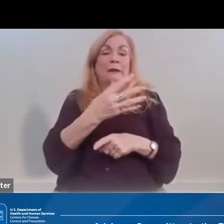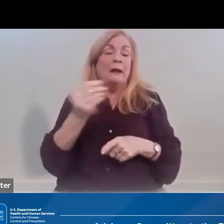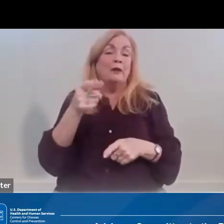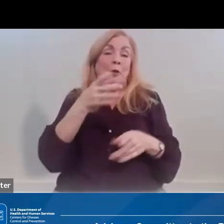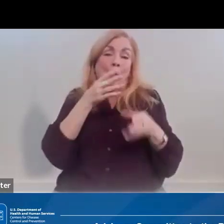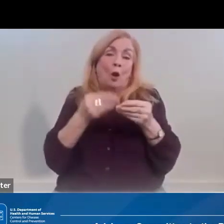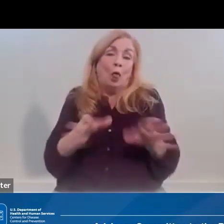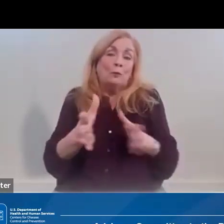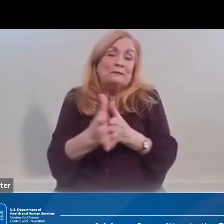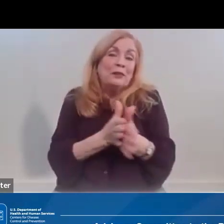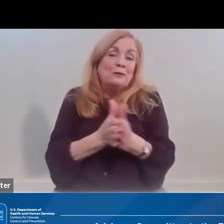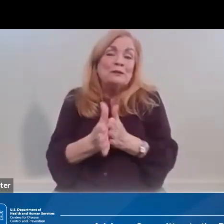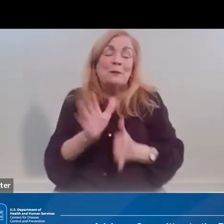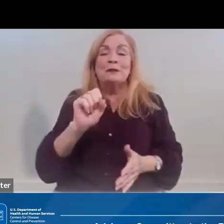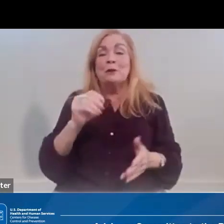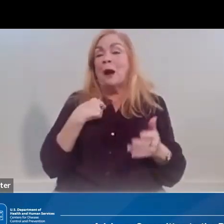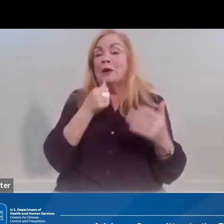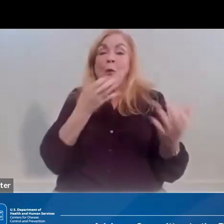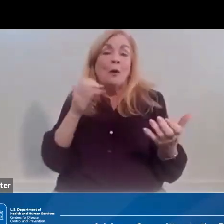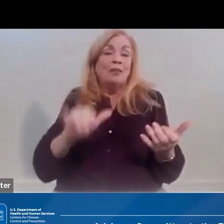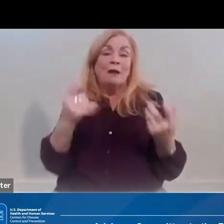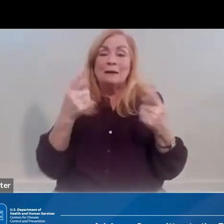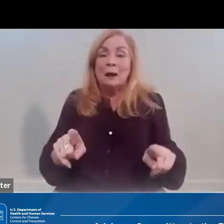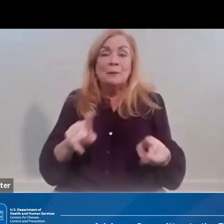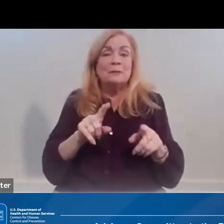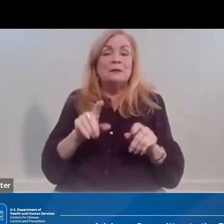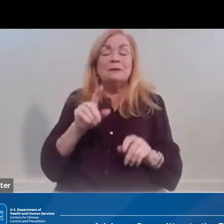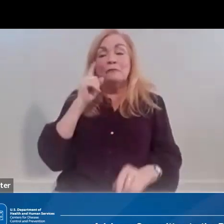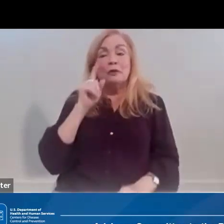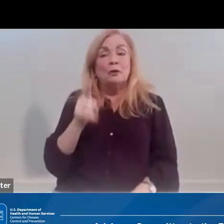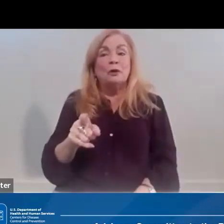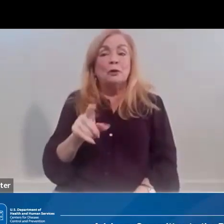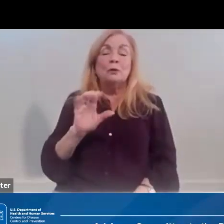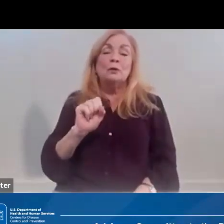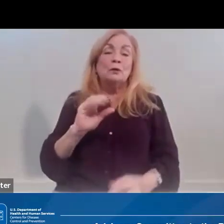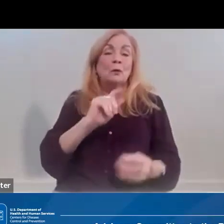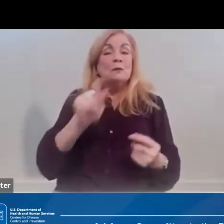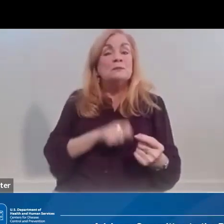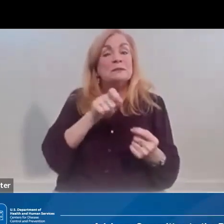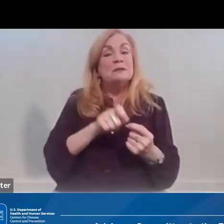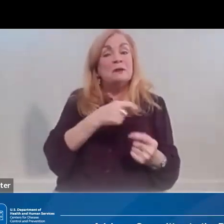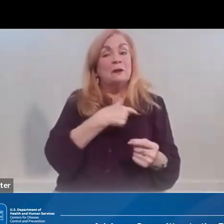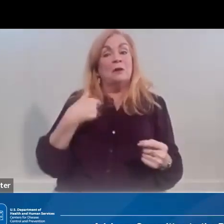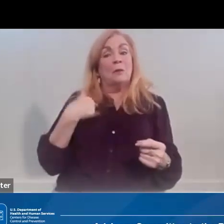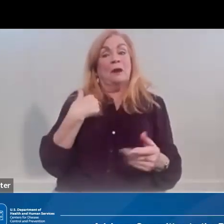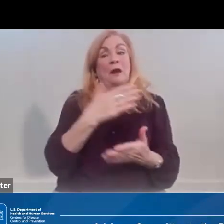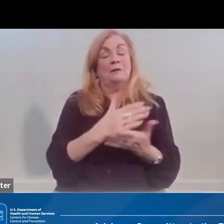So I guess that would be stepping back a little bit. It could be, you could think about that. And specifically we have some equity competencies that we were using